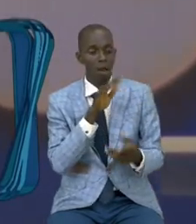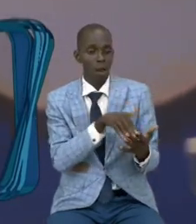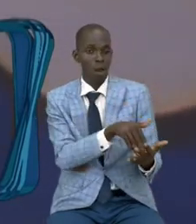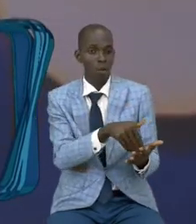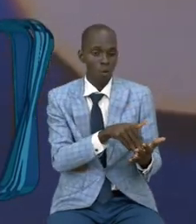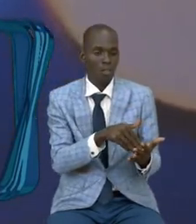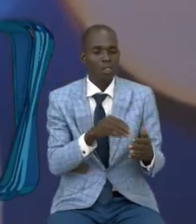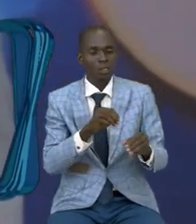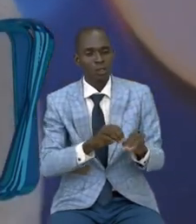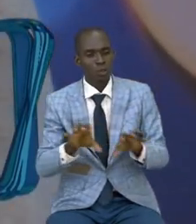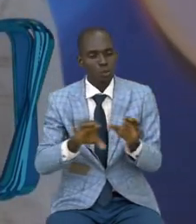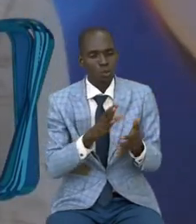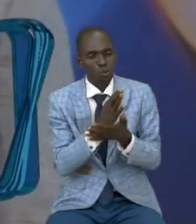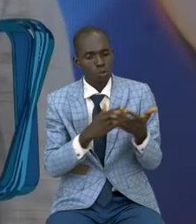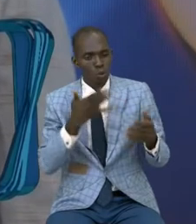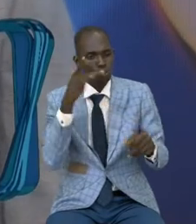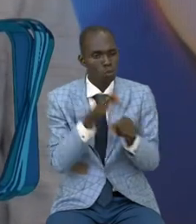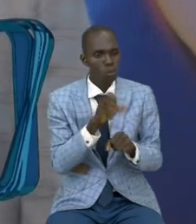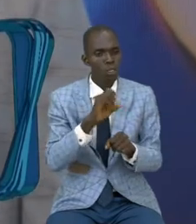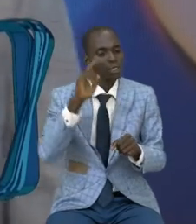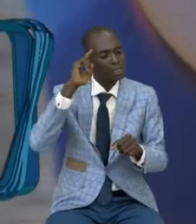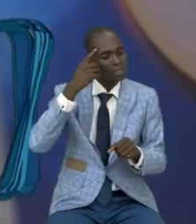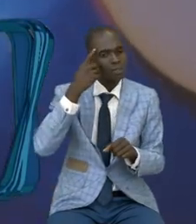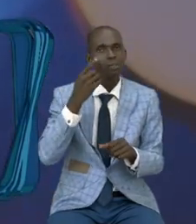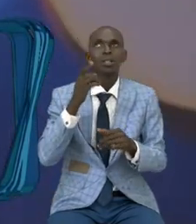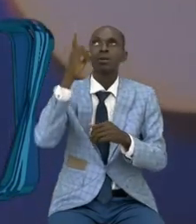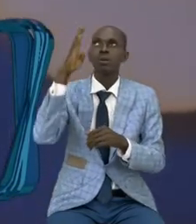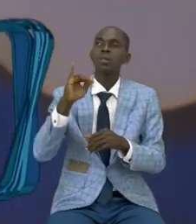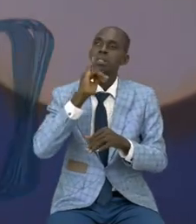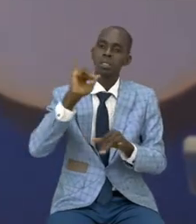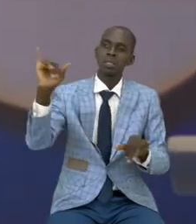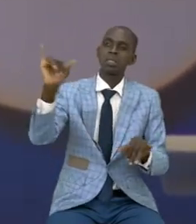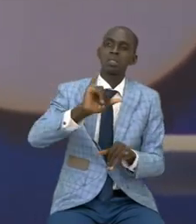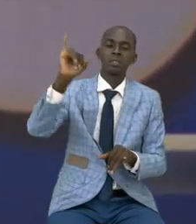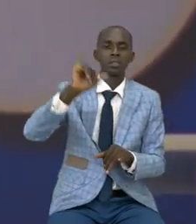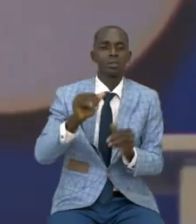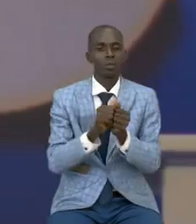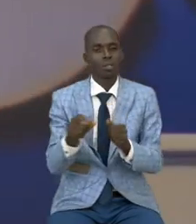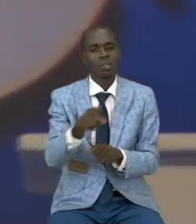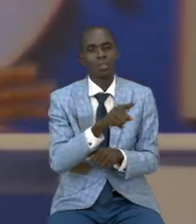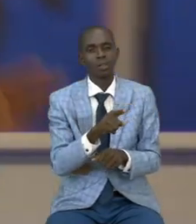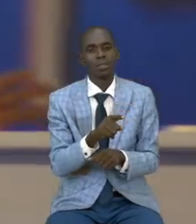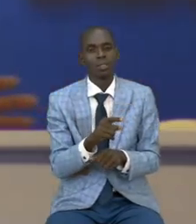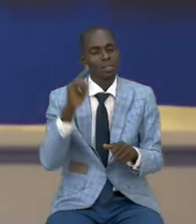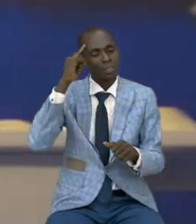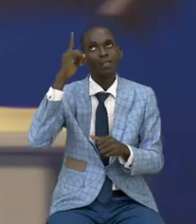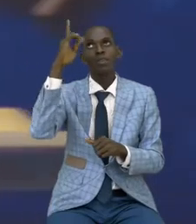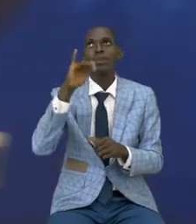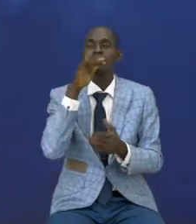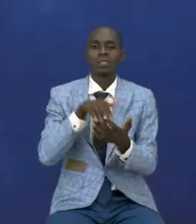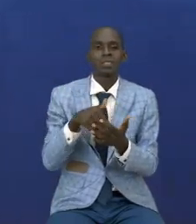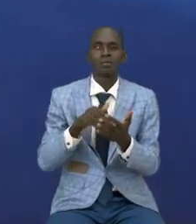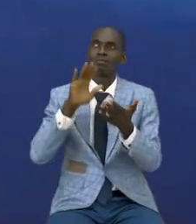their word so they think god is like them and god is slack they compare god with their neighbors as